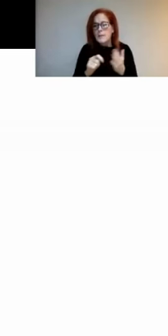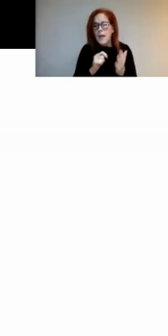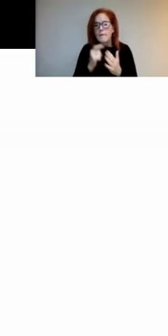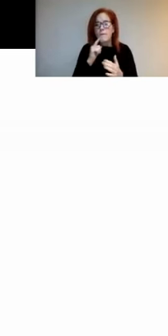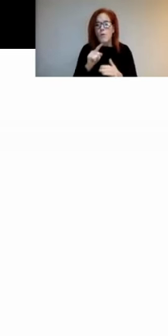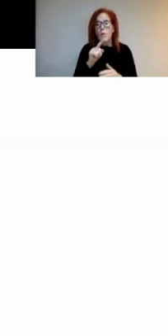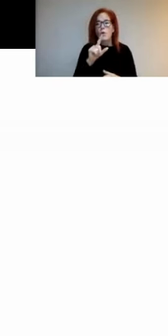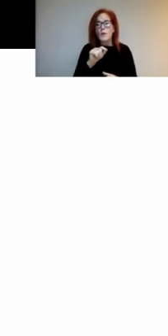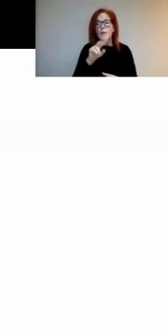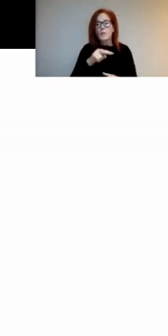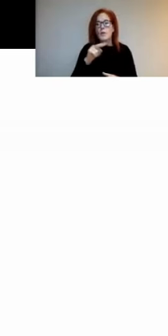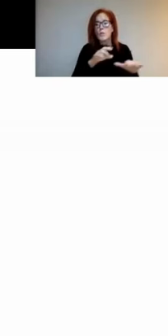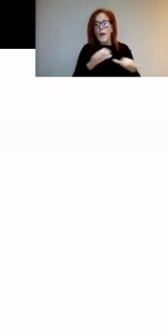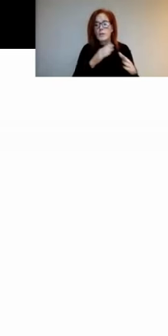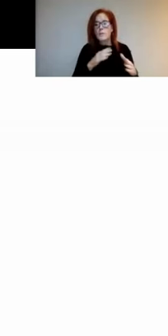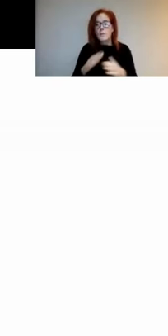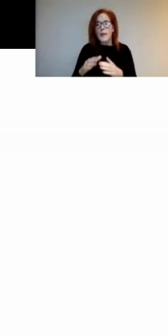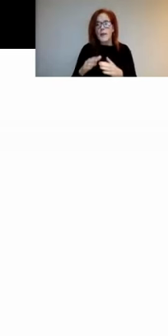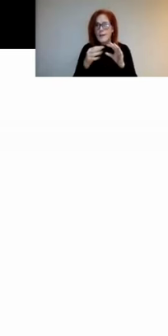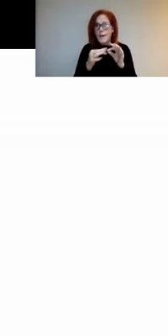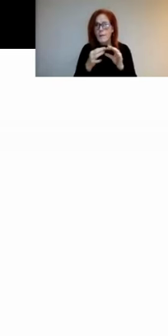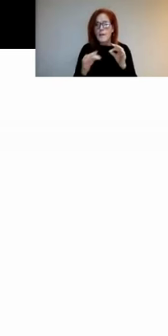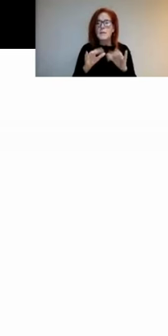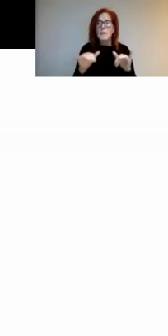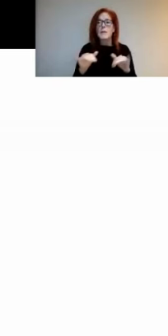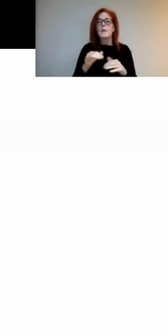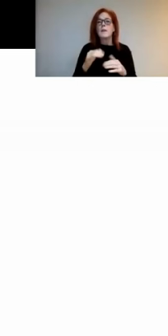So the 2023 funding which is the next available funding source will not be available until at least January of next year. So that's what you would be applying for right now. Those applications are typically due in April. They will be due April 8. And they should be made available the second week of February.